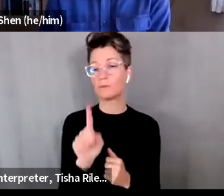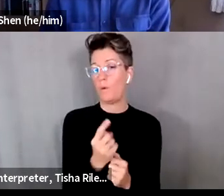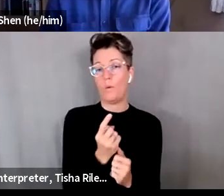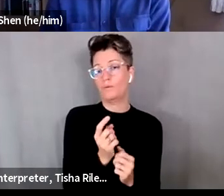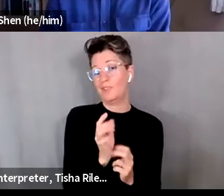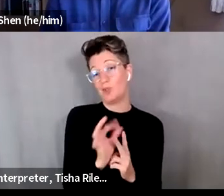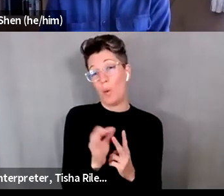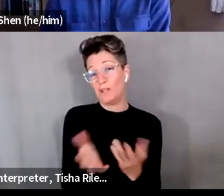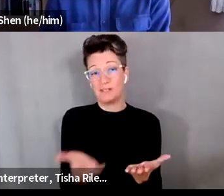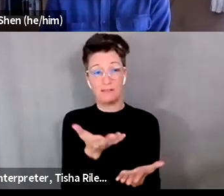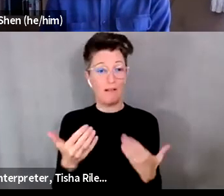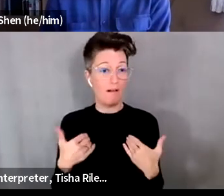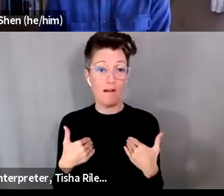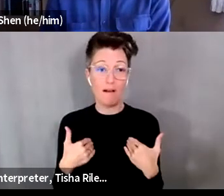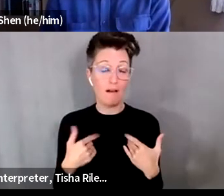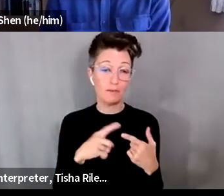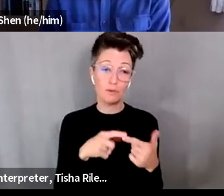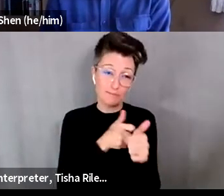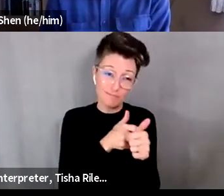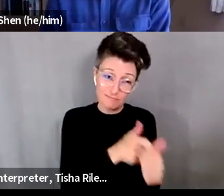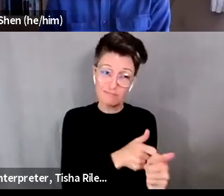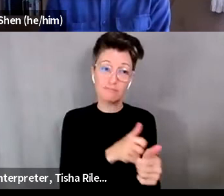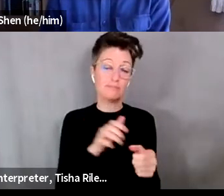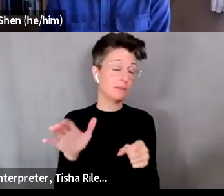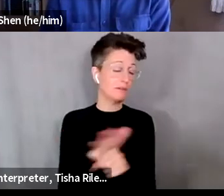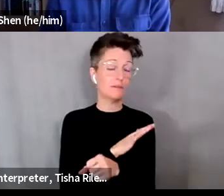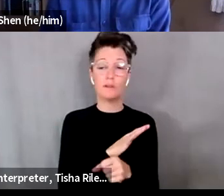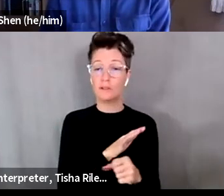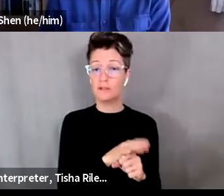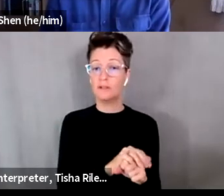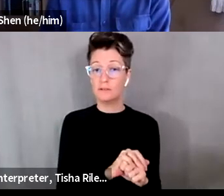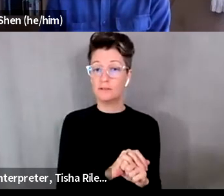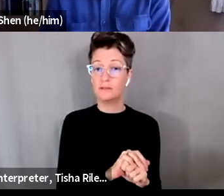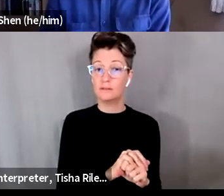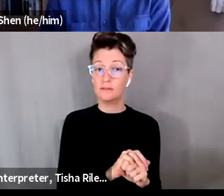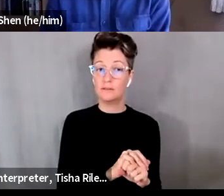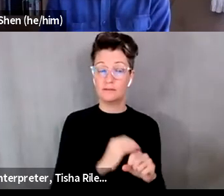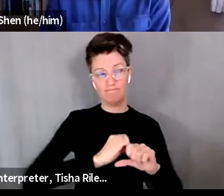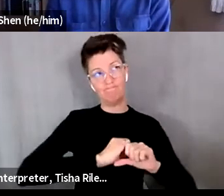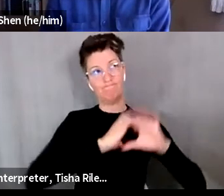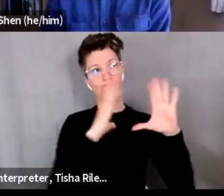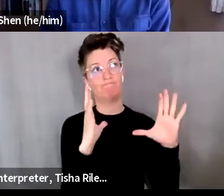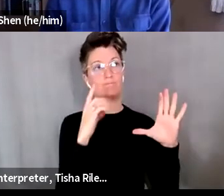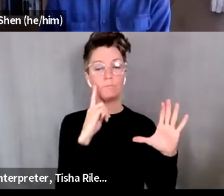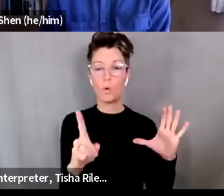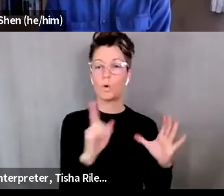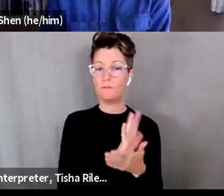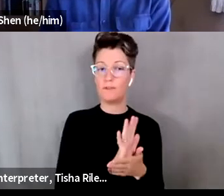you know, go along with the, the full vision behind the film, which was to confront